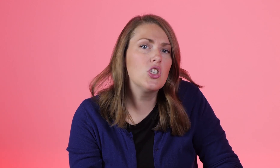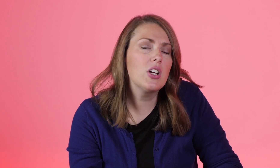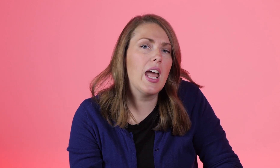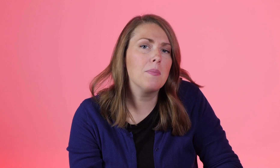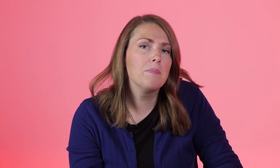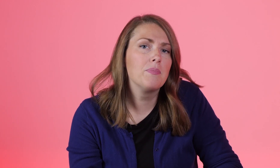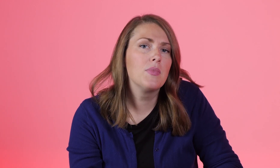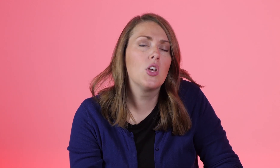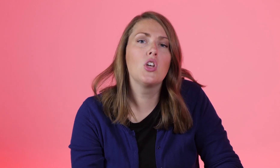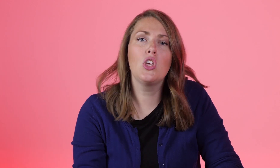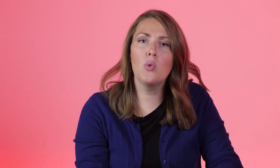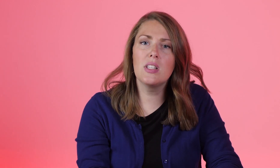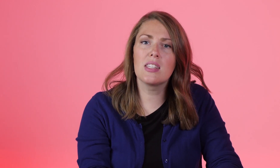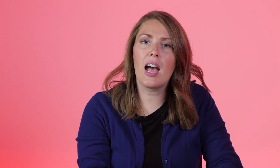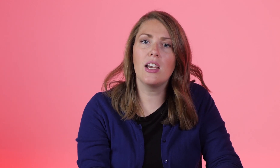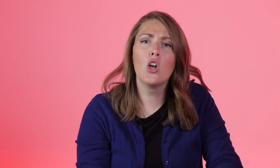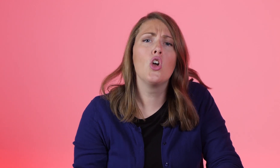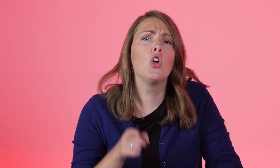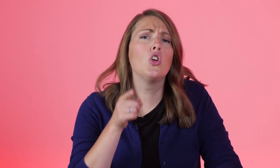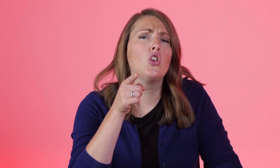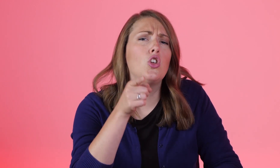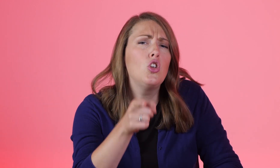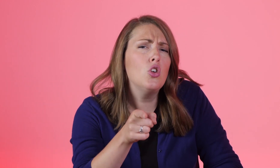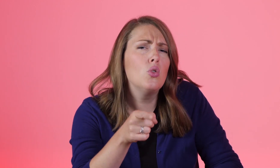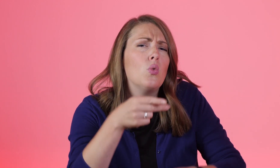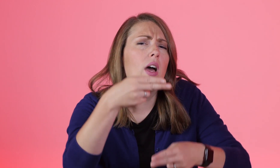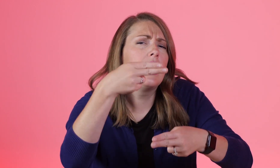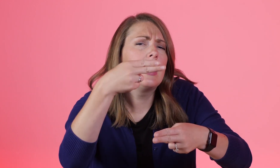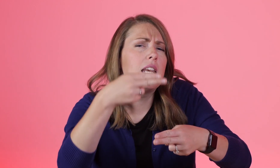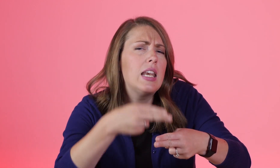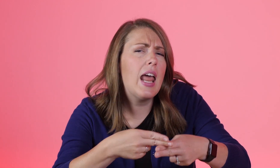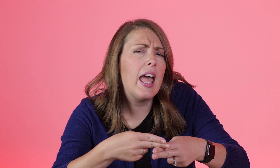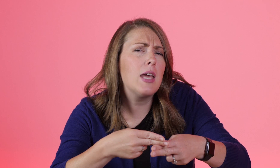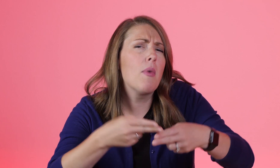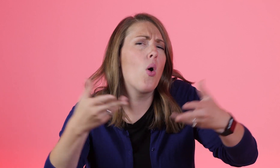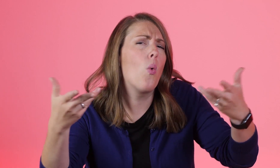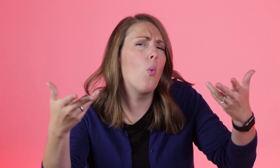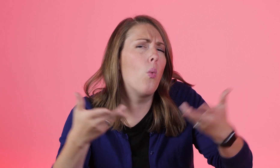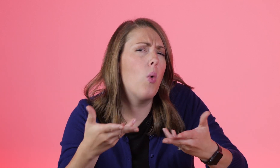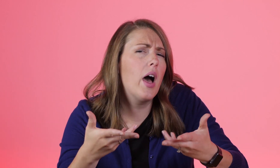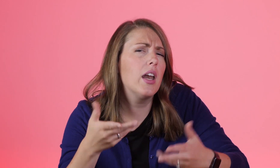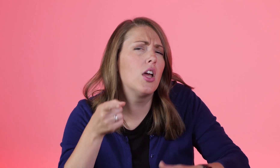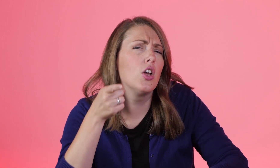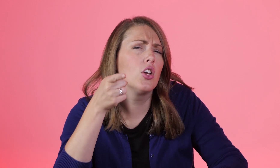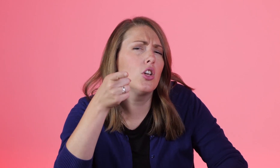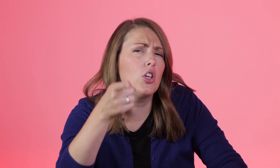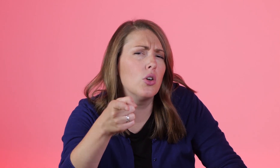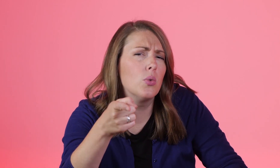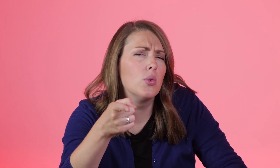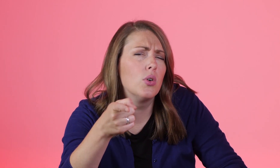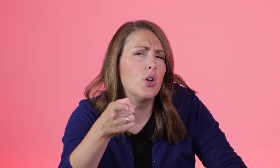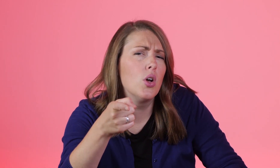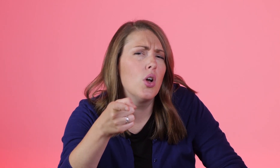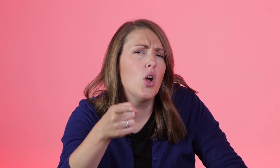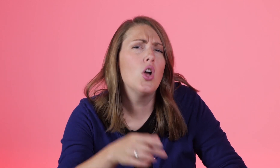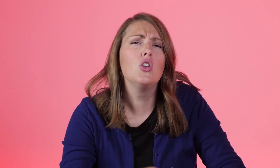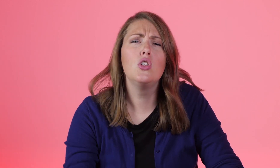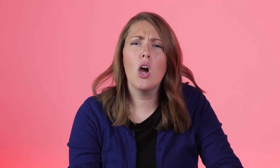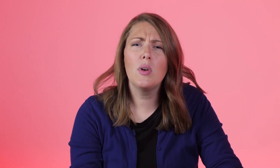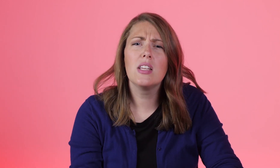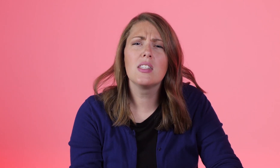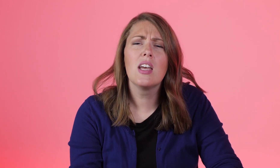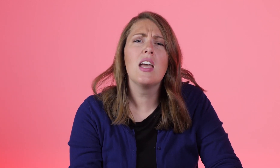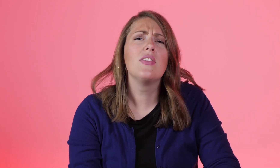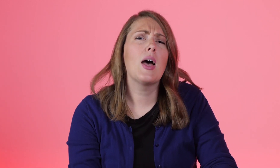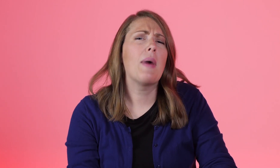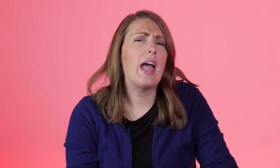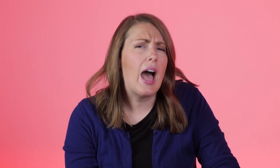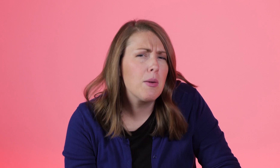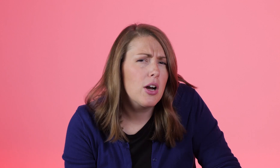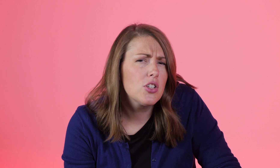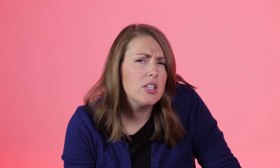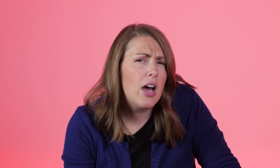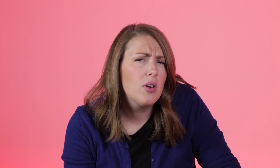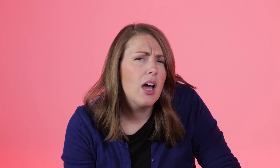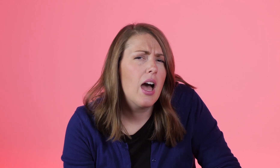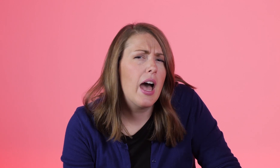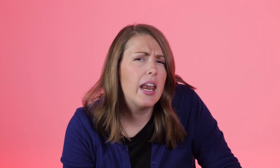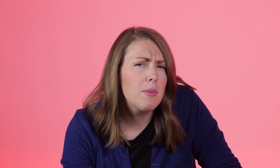is your name you would sign you name what you notice that my eyebrows are down and i'm